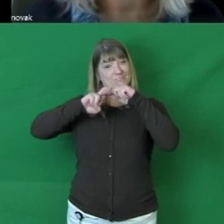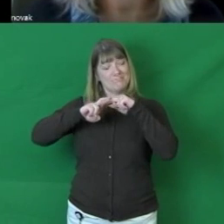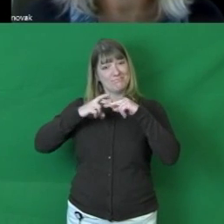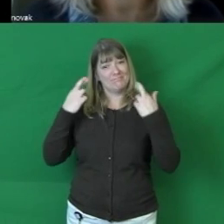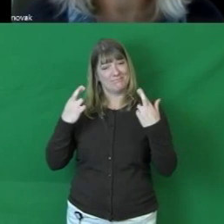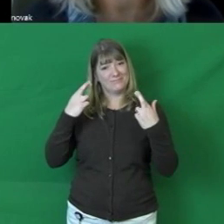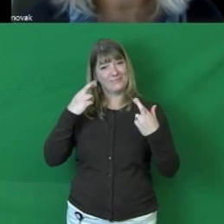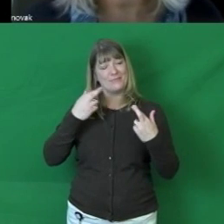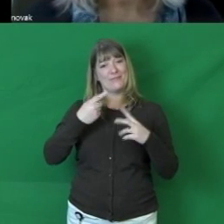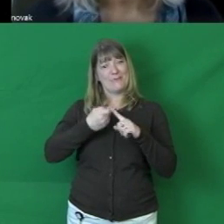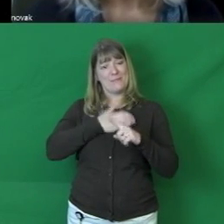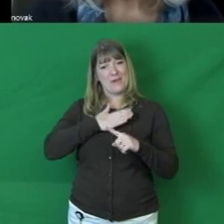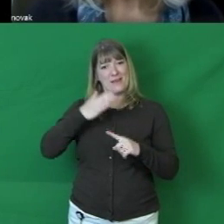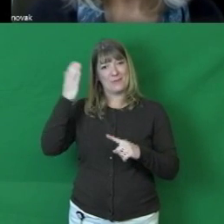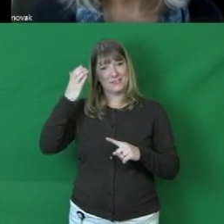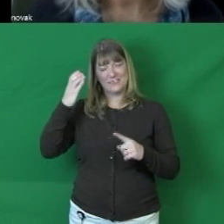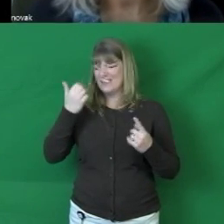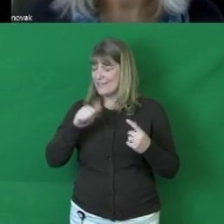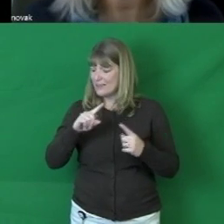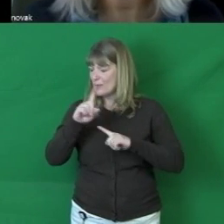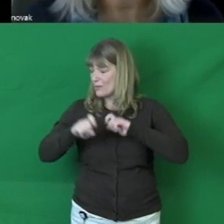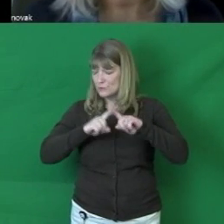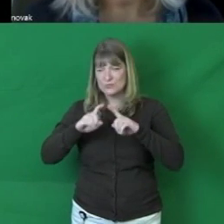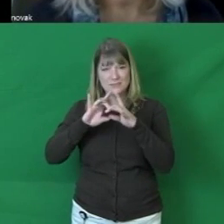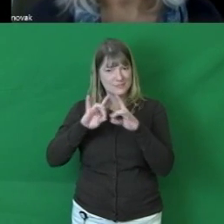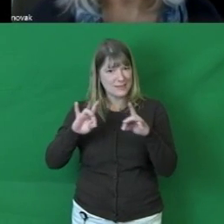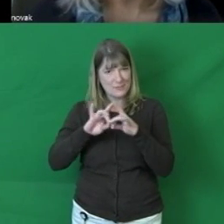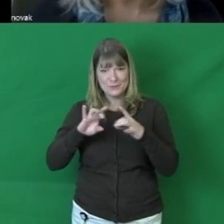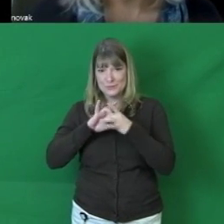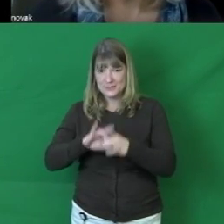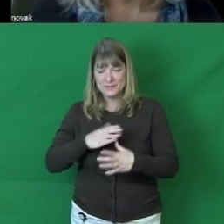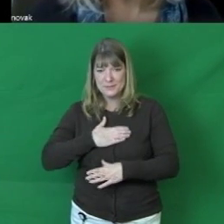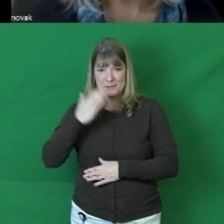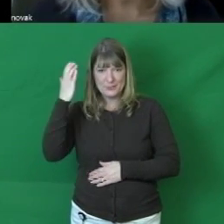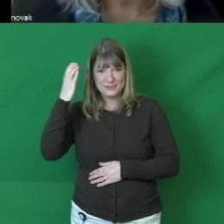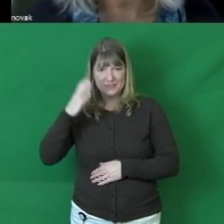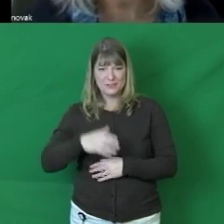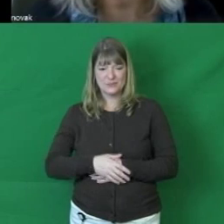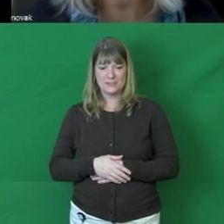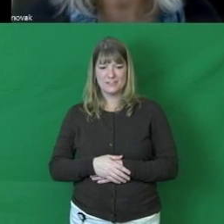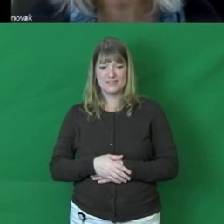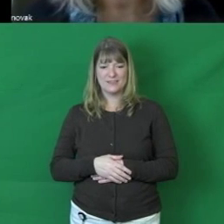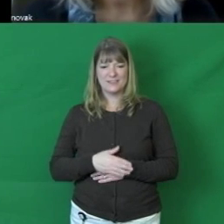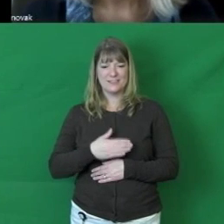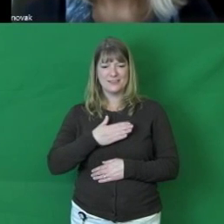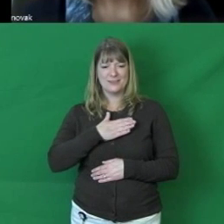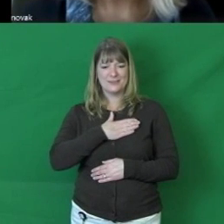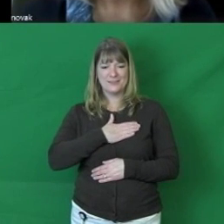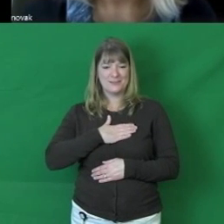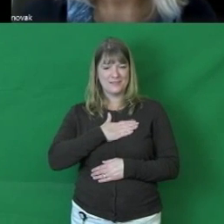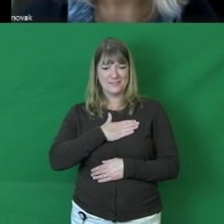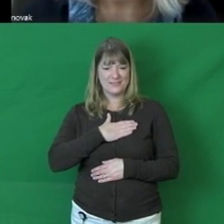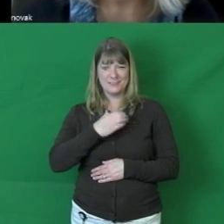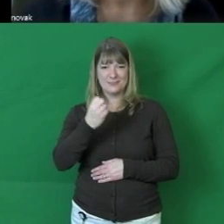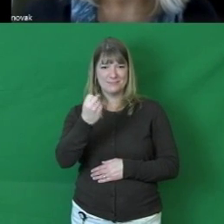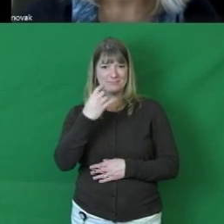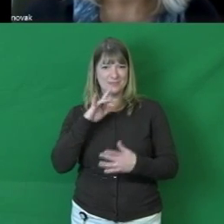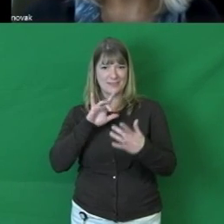from my presentation today. If you have any questions or comments about the presentation, feel free to contact me